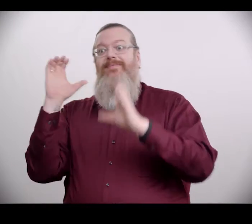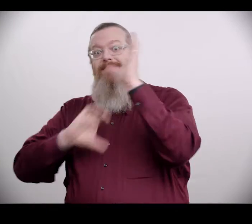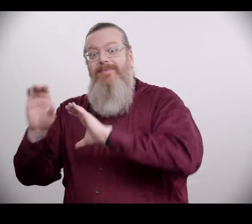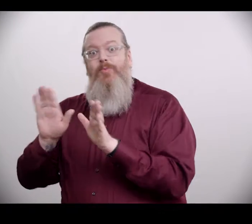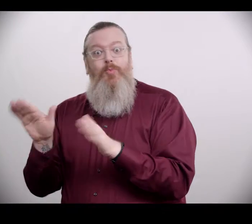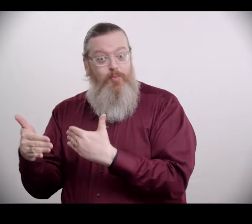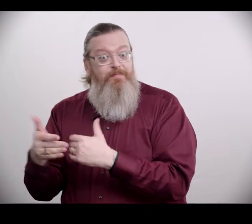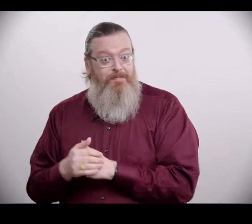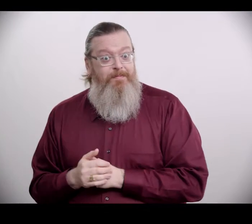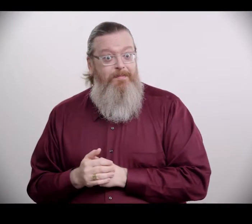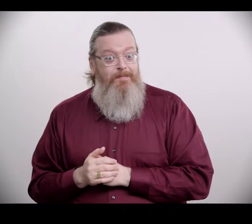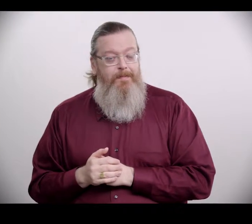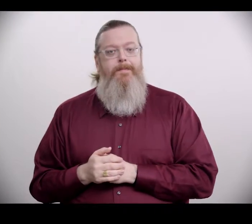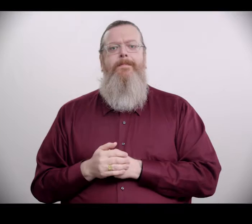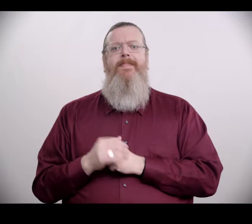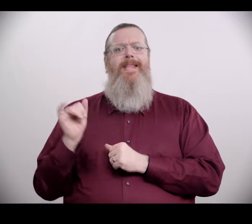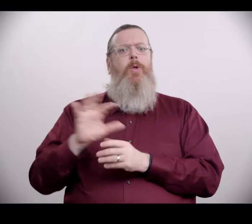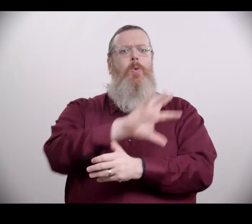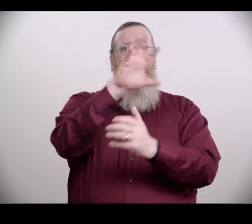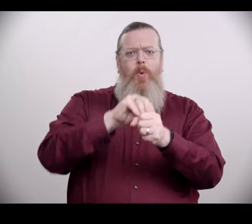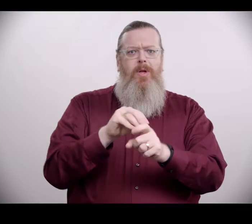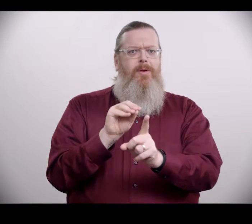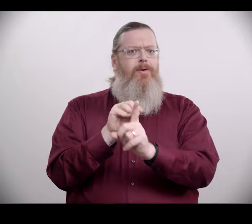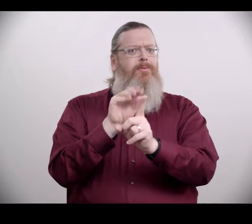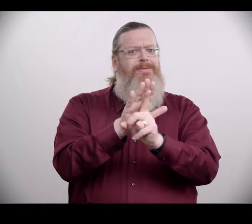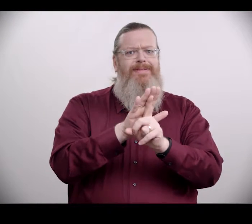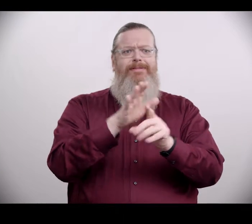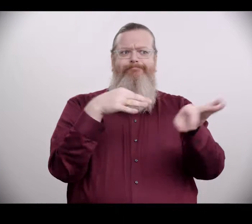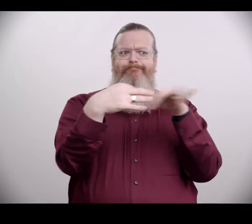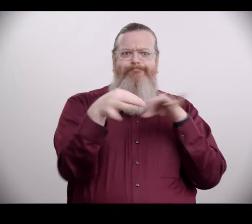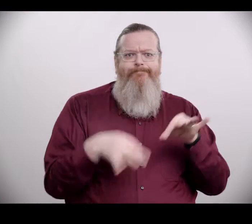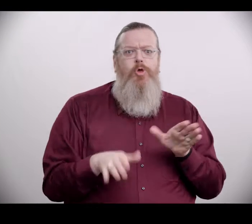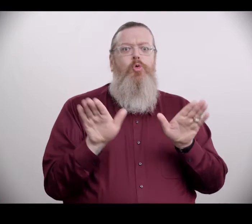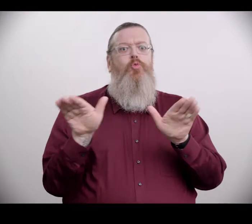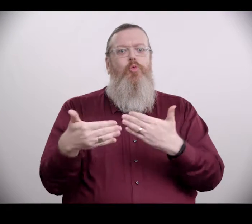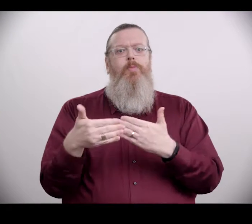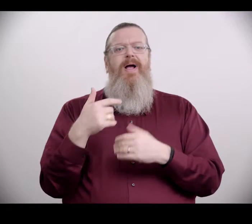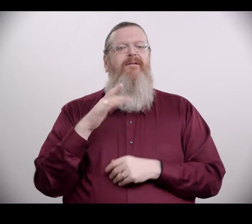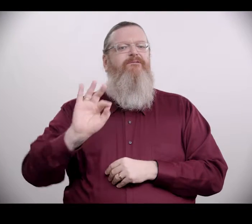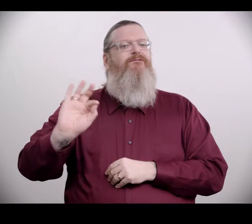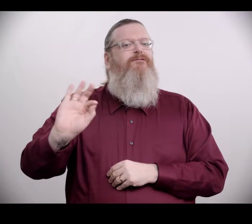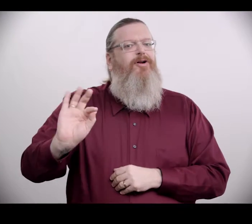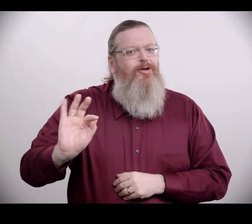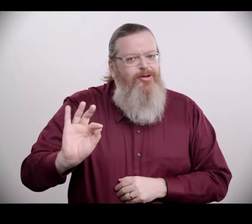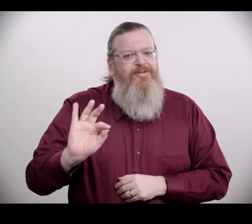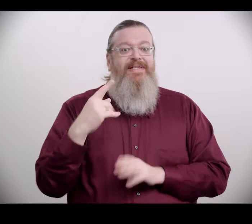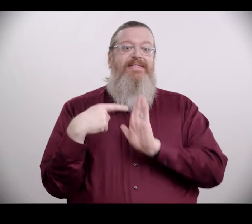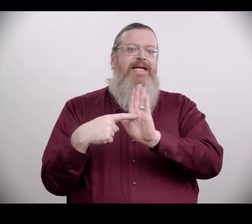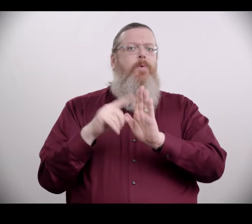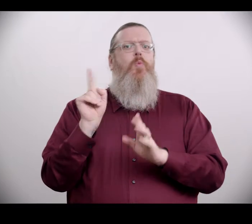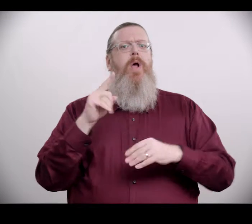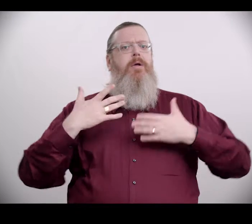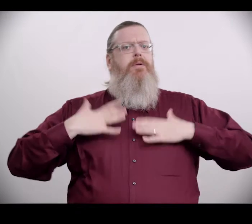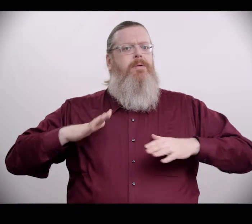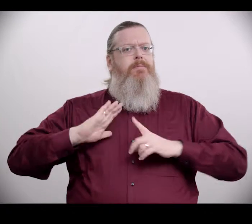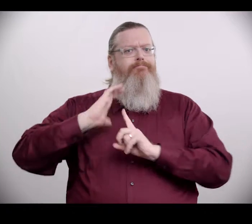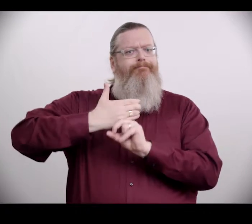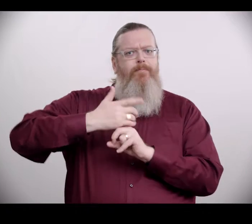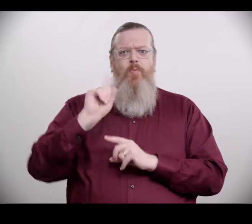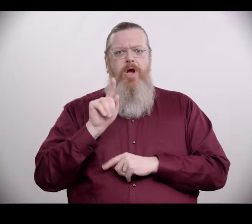o This includes orienting you to a room and its furnishings, e.g., location of gowns,